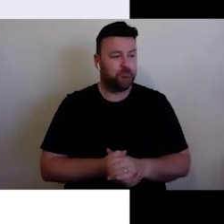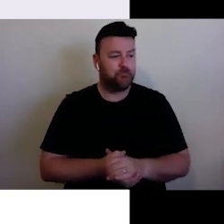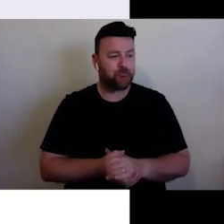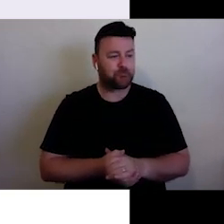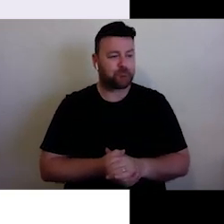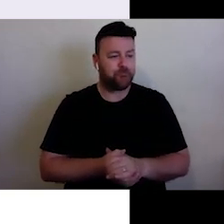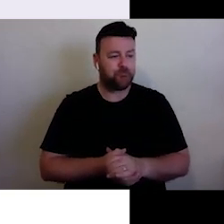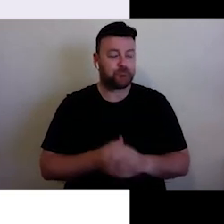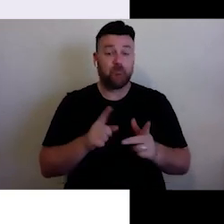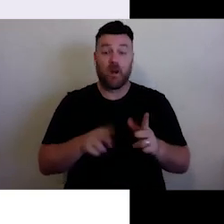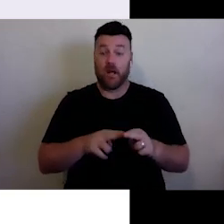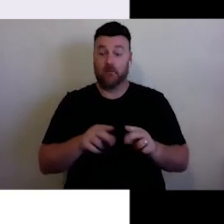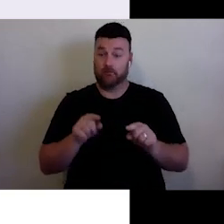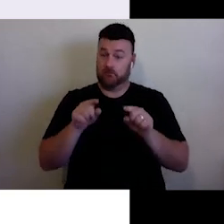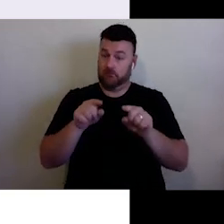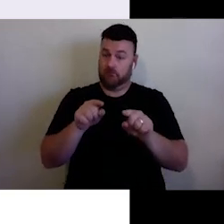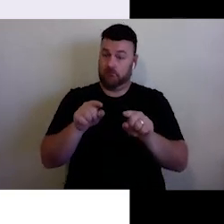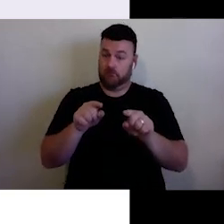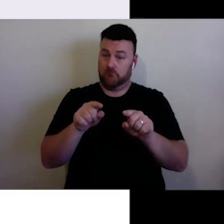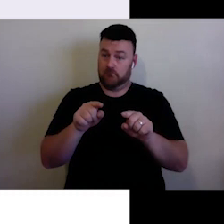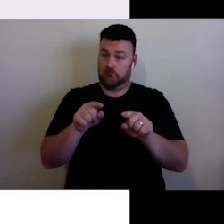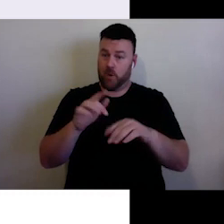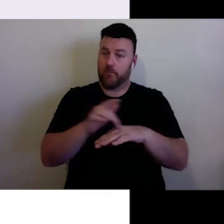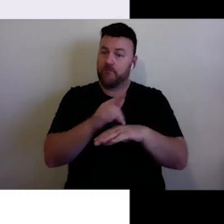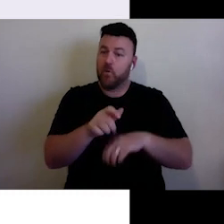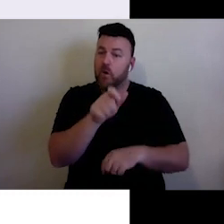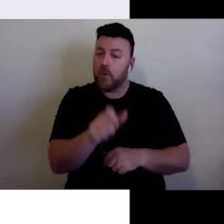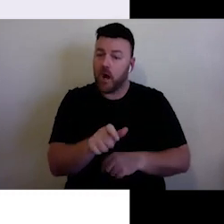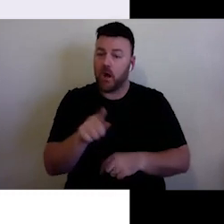have a performer and you're just doing your cultural dance, you might